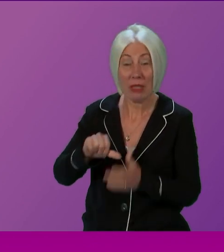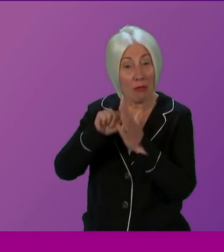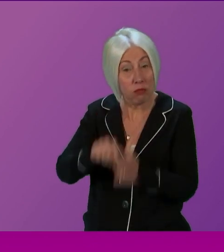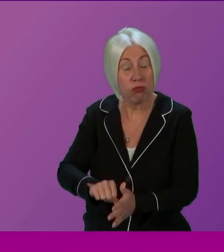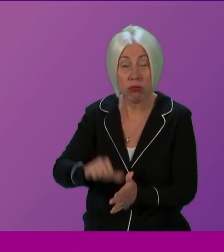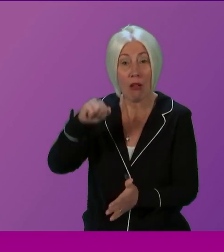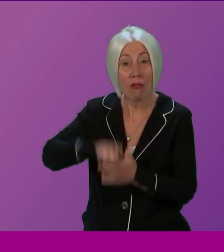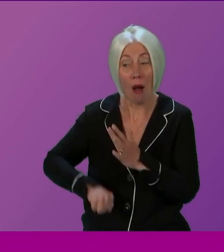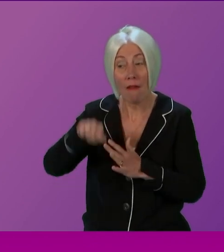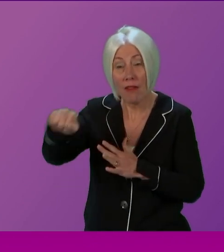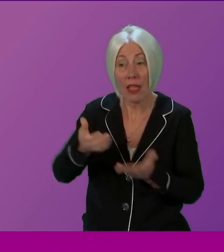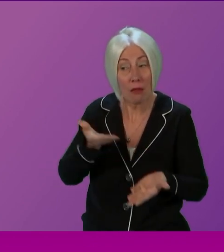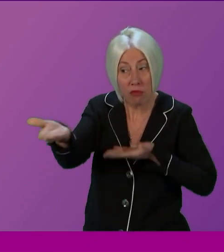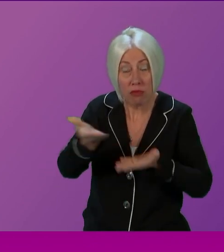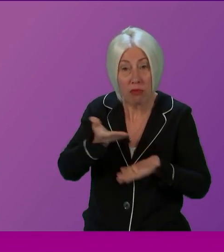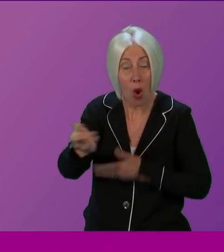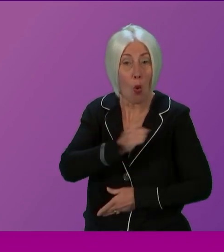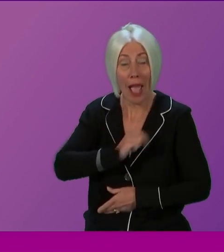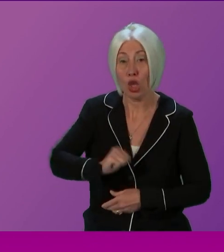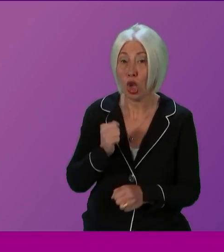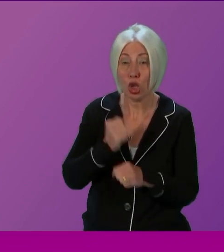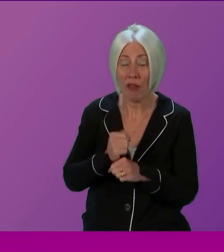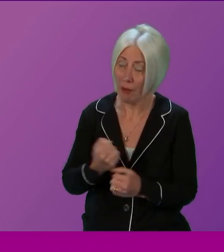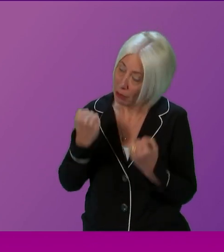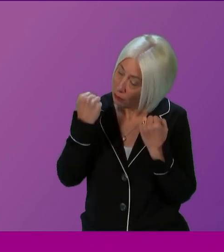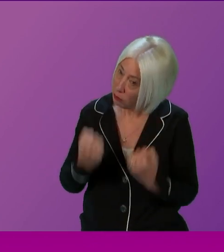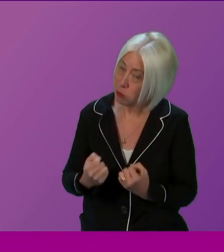but it is because the Scottish Government has been determined to find resolution,